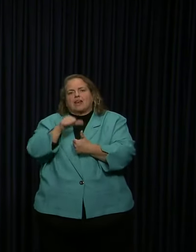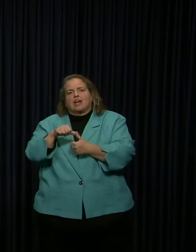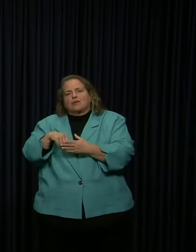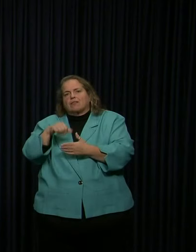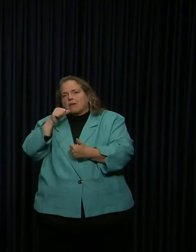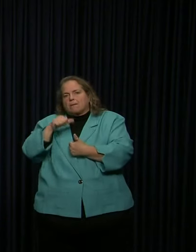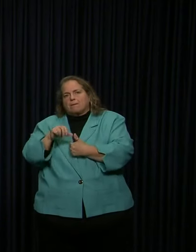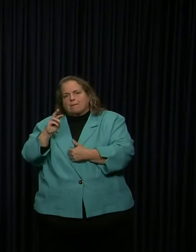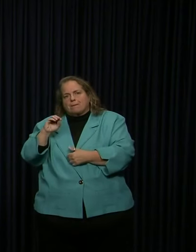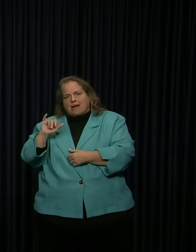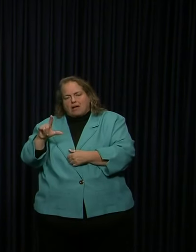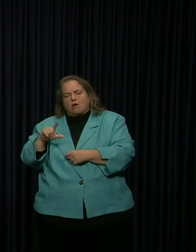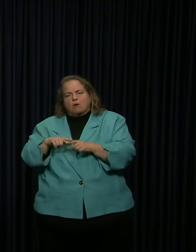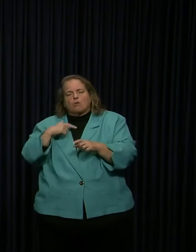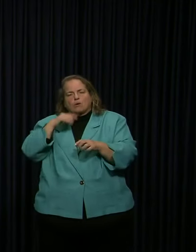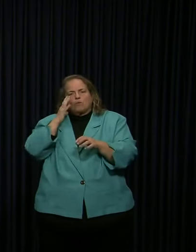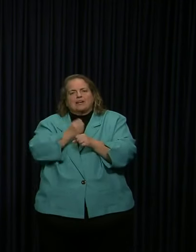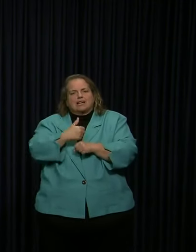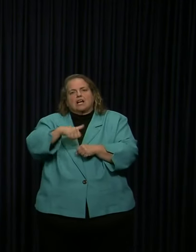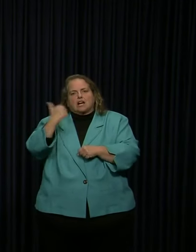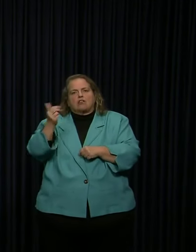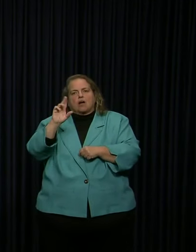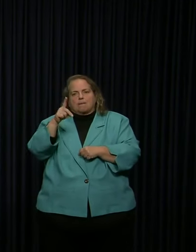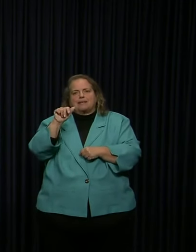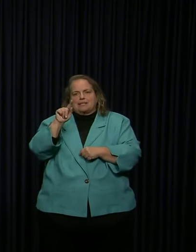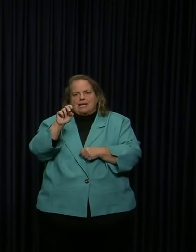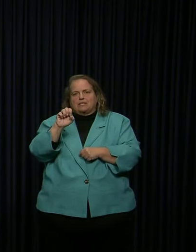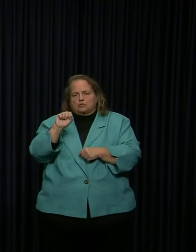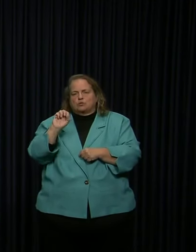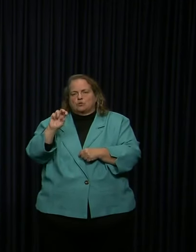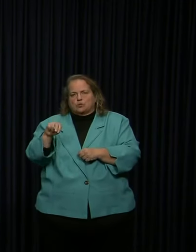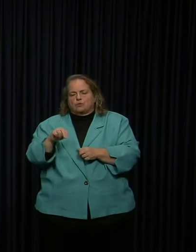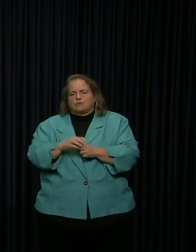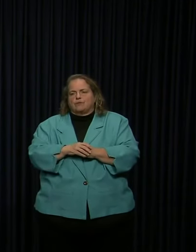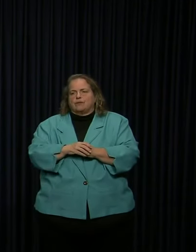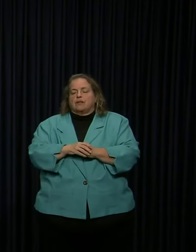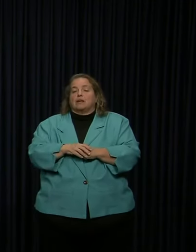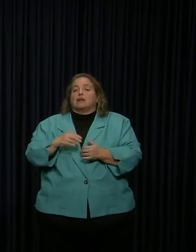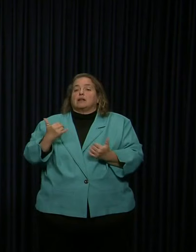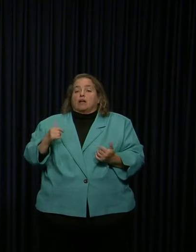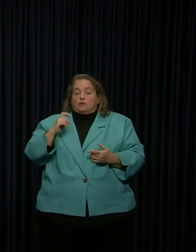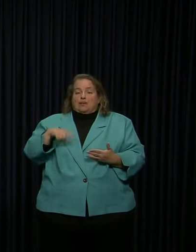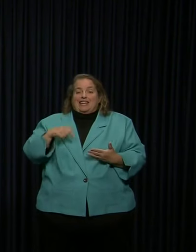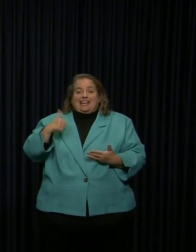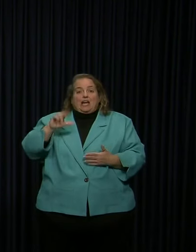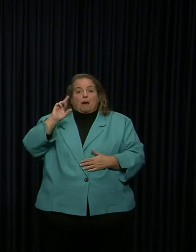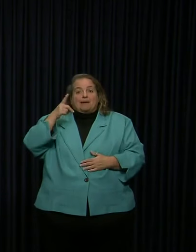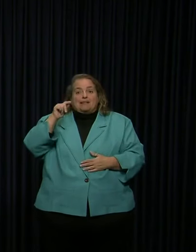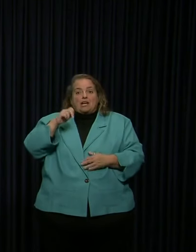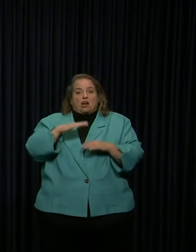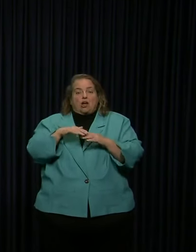SO IF THIS IS SOMETHING THAT THE LEGISLATURE WANTS TO DO, AT LEAST START IT IN AN ELECTION AFTER THIS YEAR.